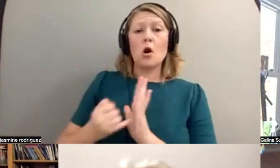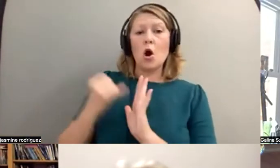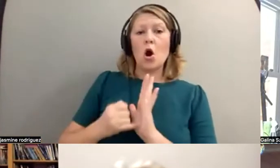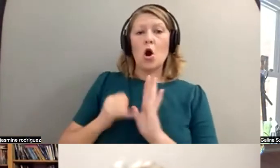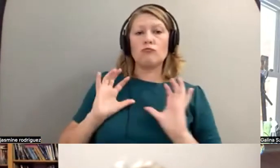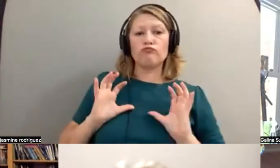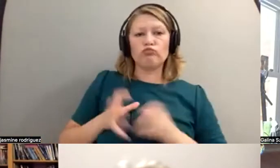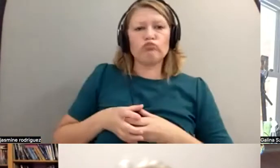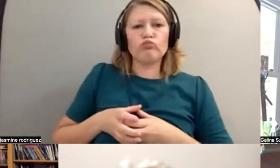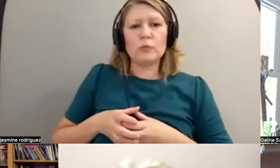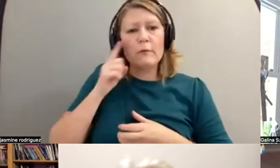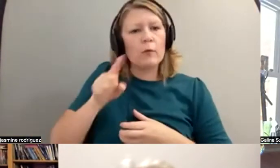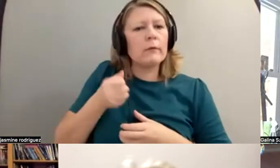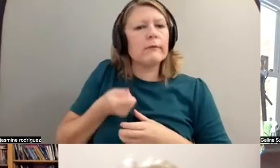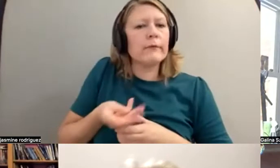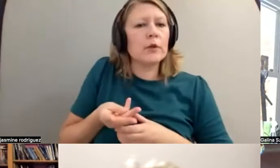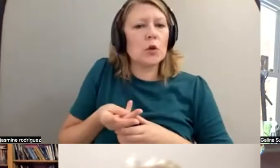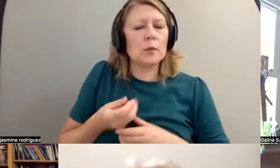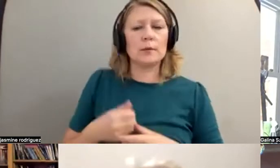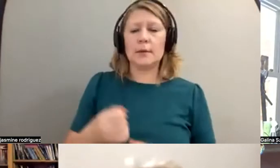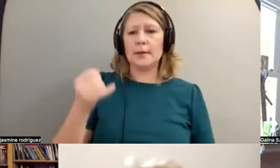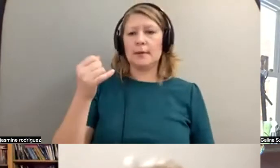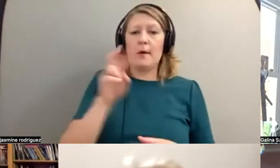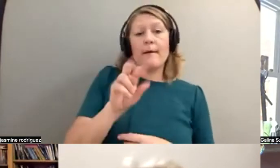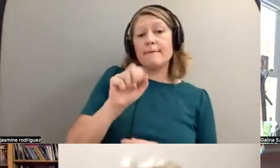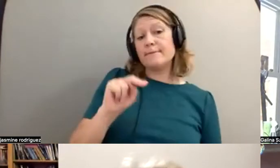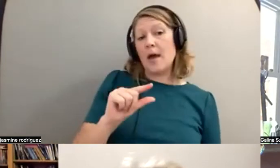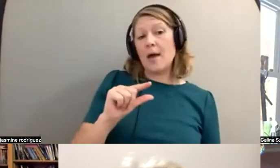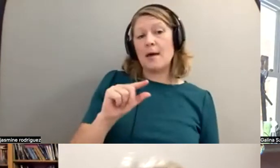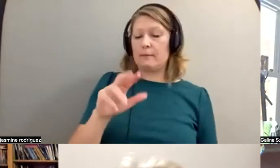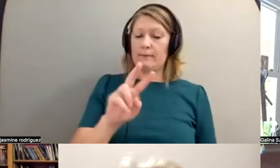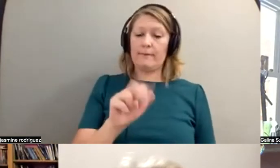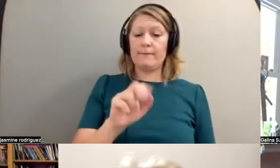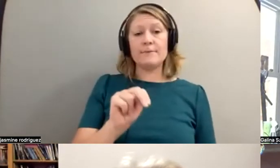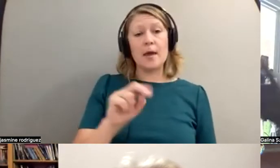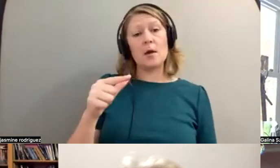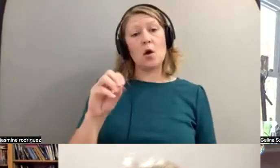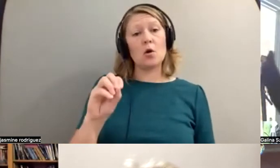or you are not van Gogh, that's it. And if you are not, then you,